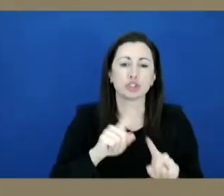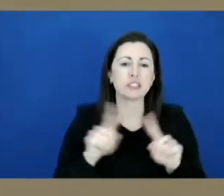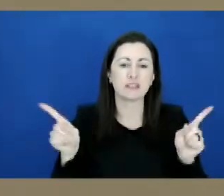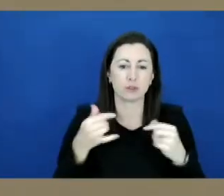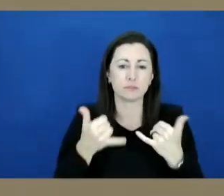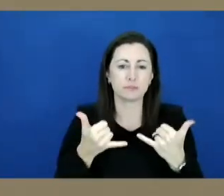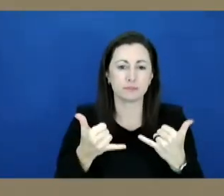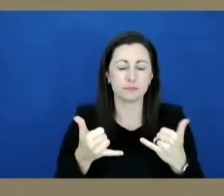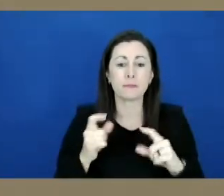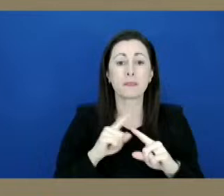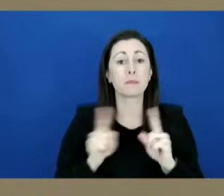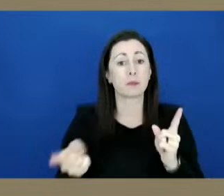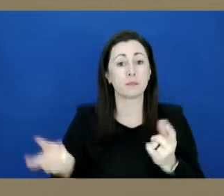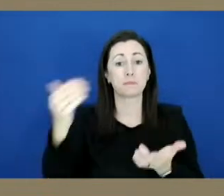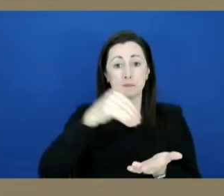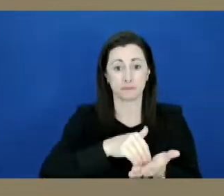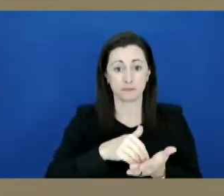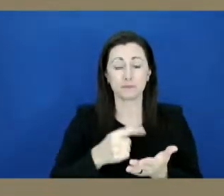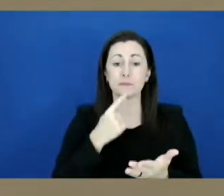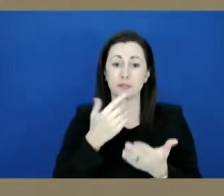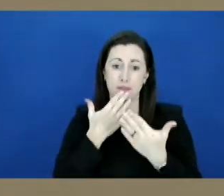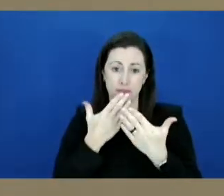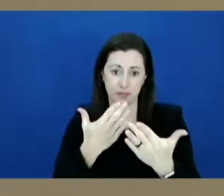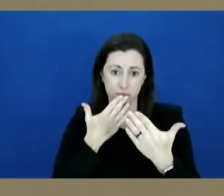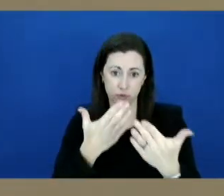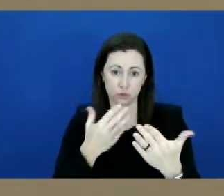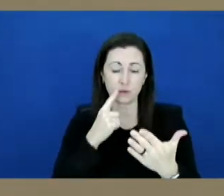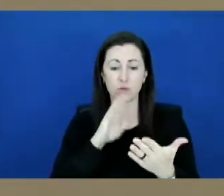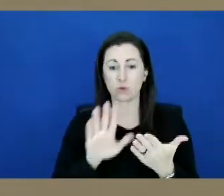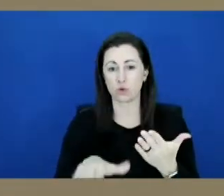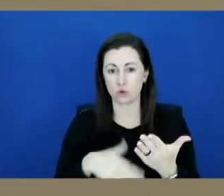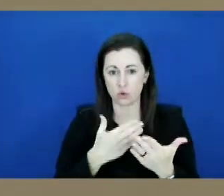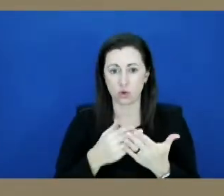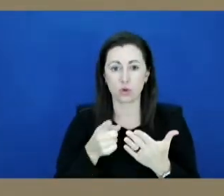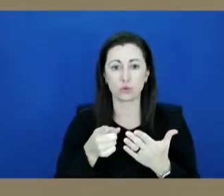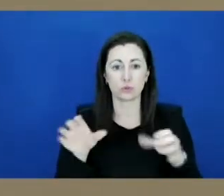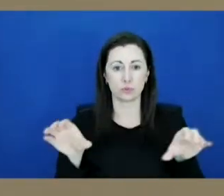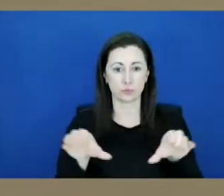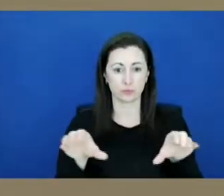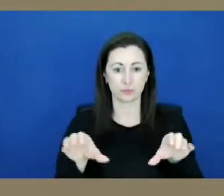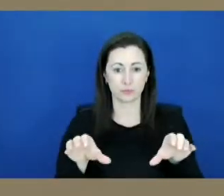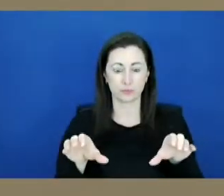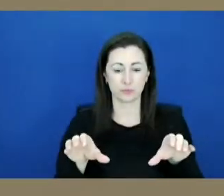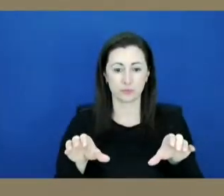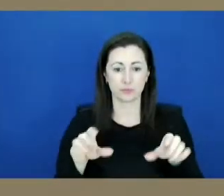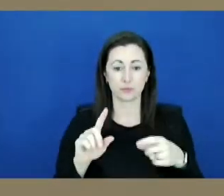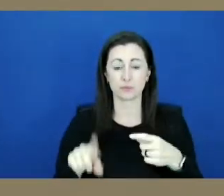NEEDLES, SO I'M SURE IT'S NOT